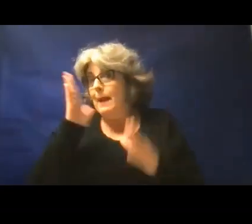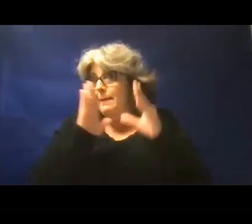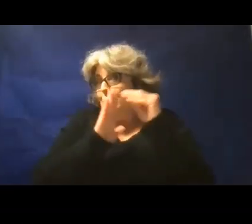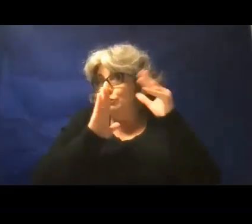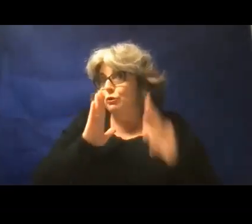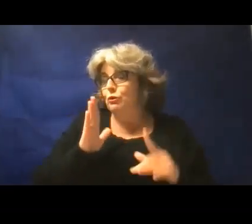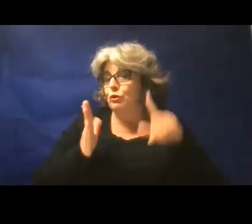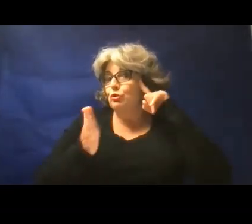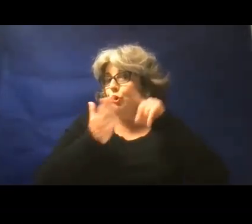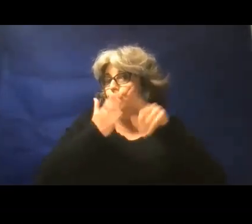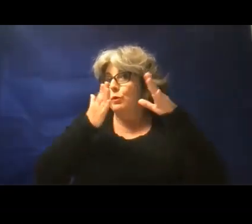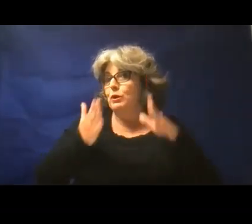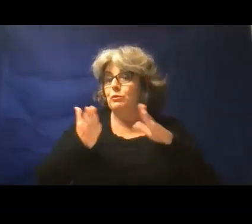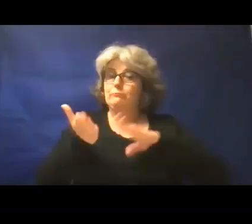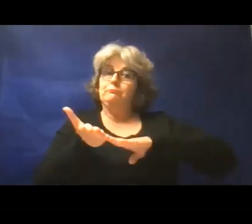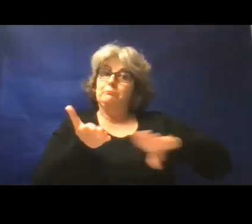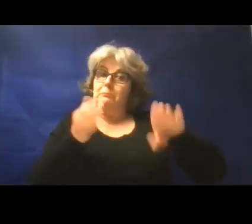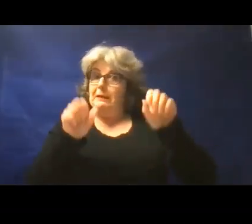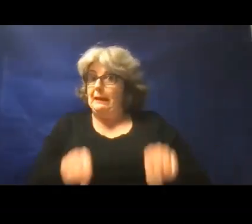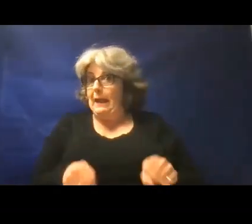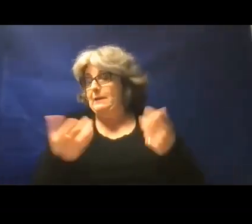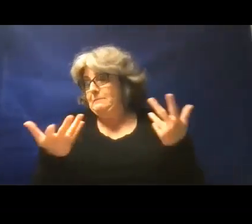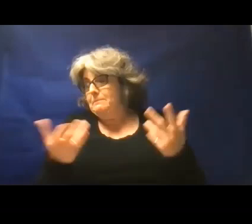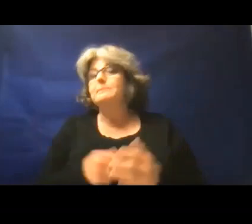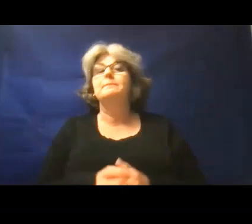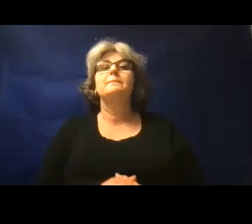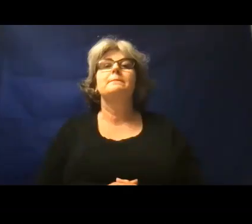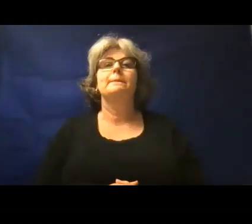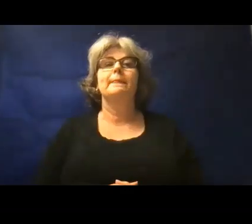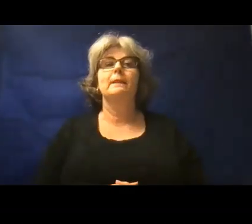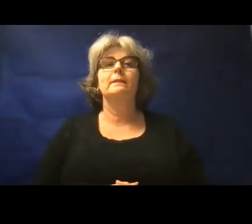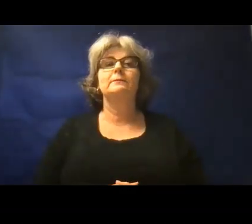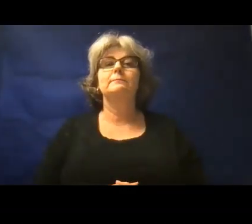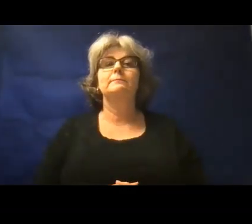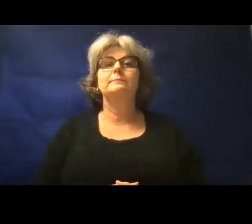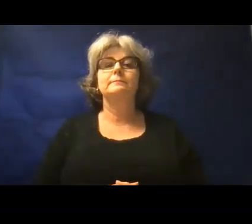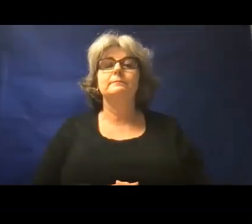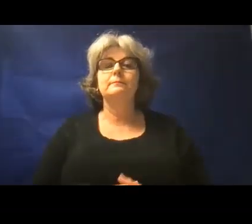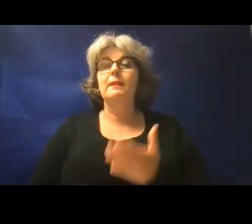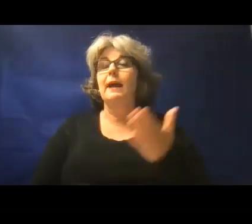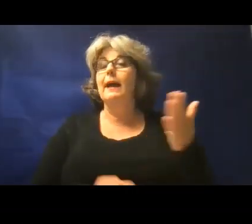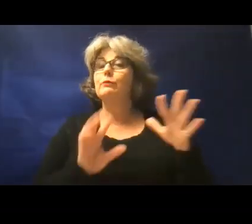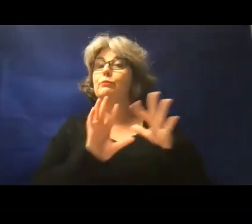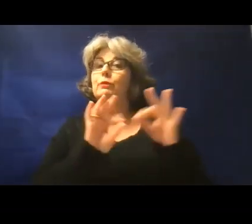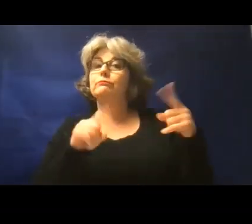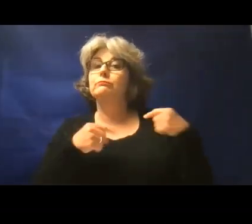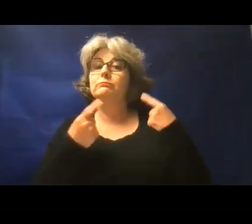to get an exemption from those restrictions and as we've mentioned earlier since we're not